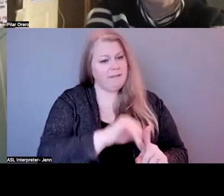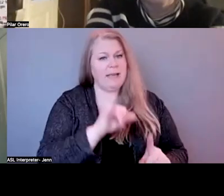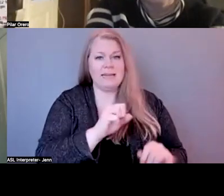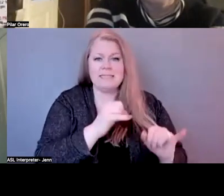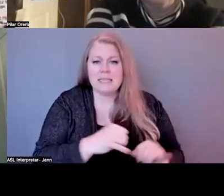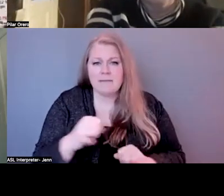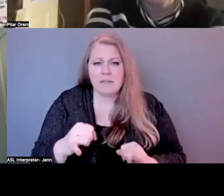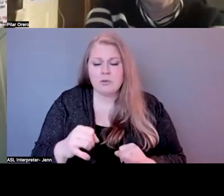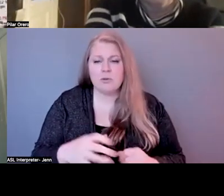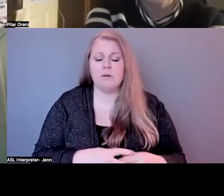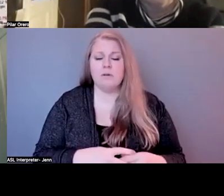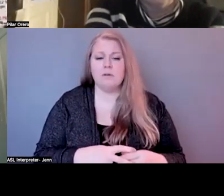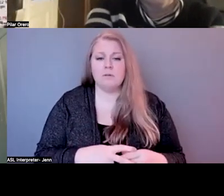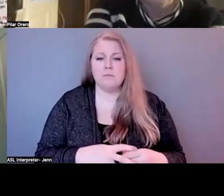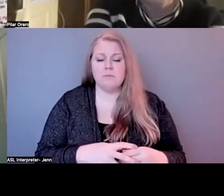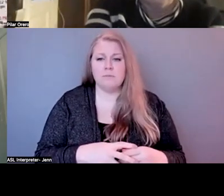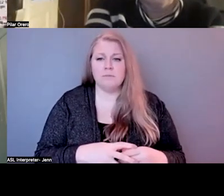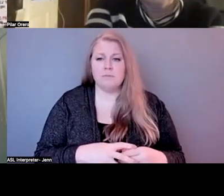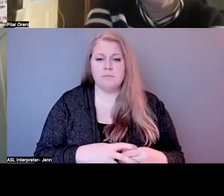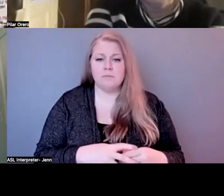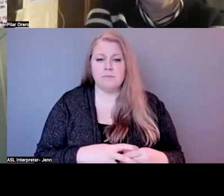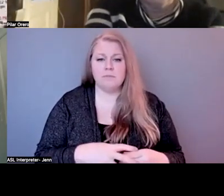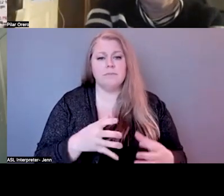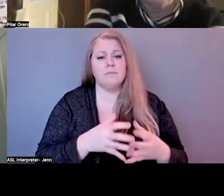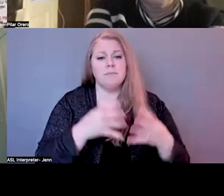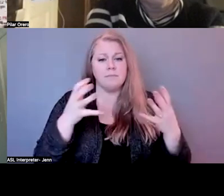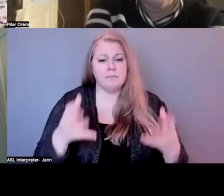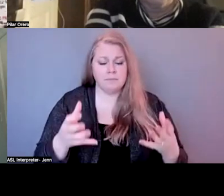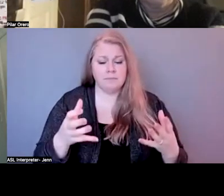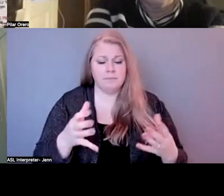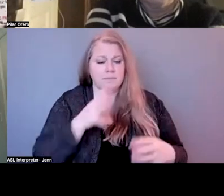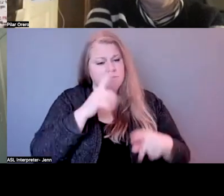How much might be depending on the way which you are and about the way you wish to